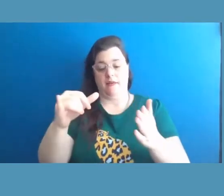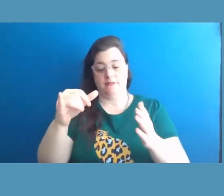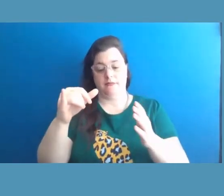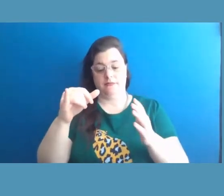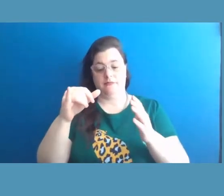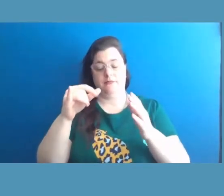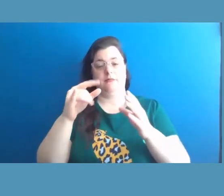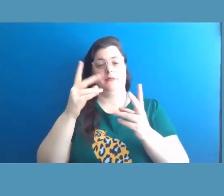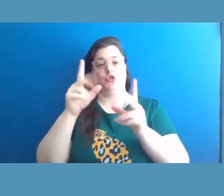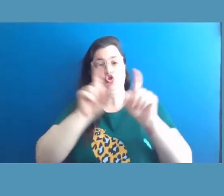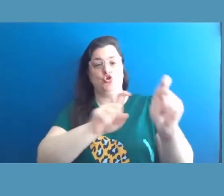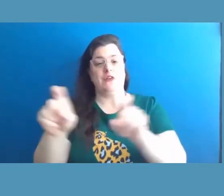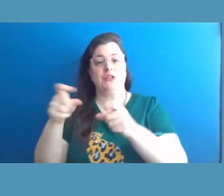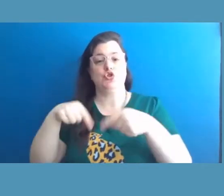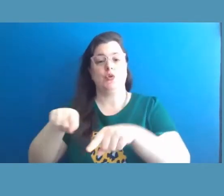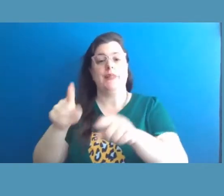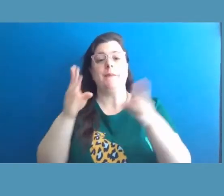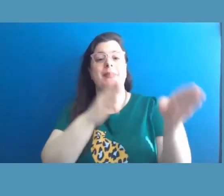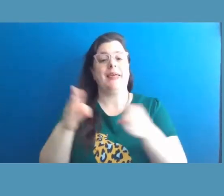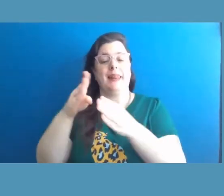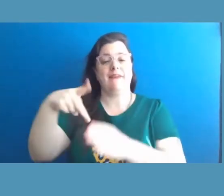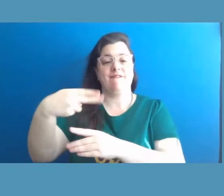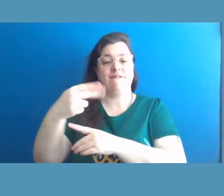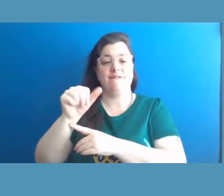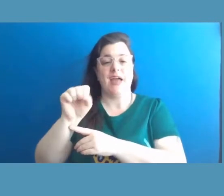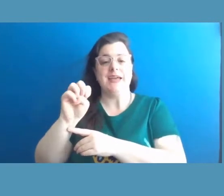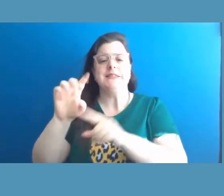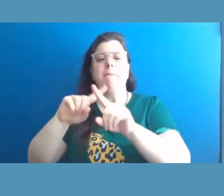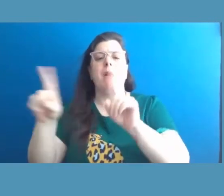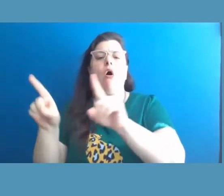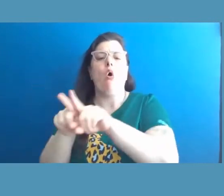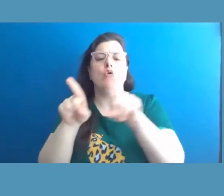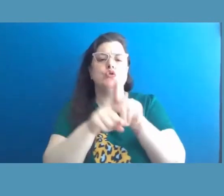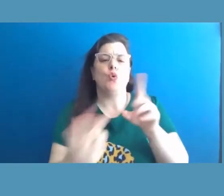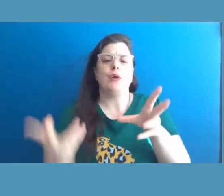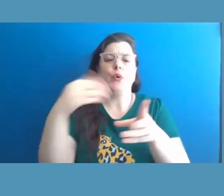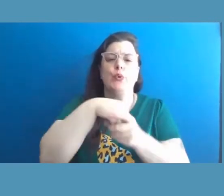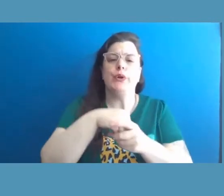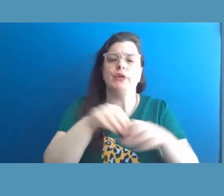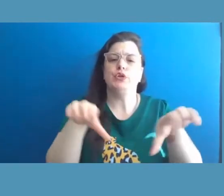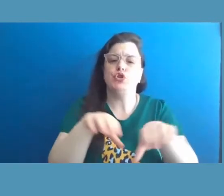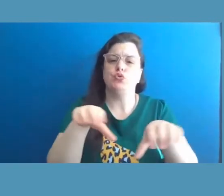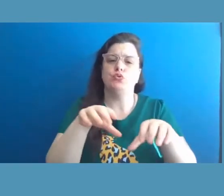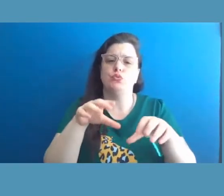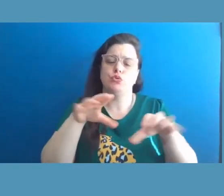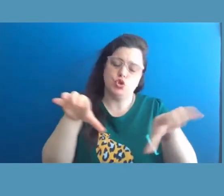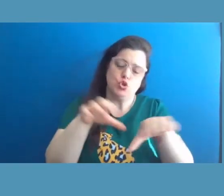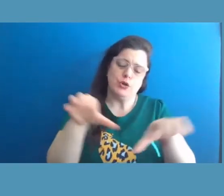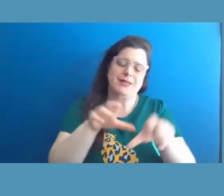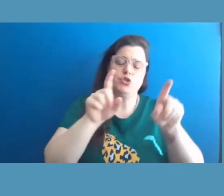already talked about that, surveying while people are in the first phase but we do want